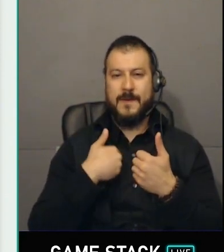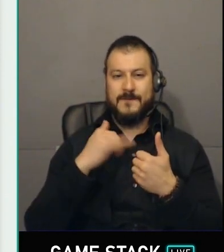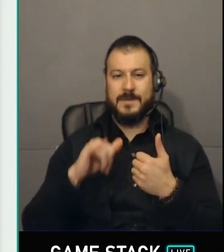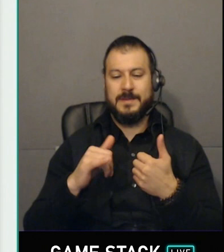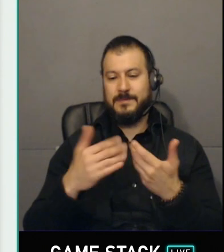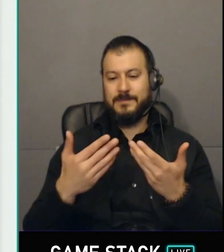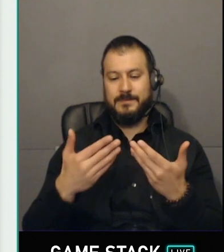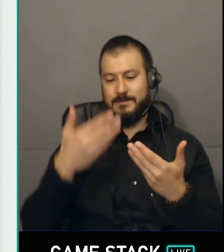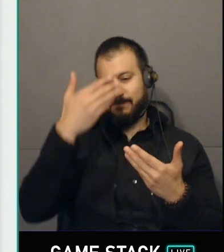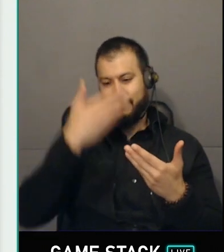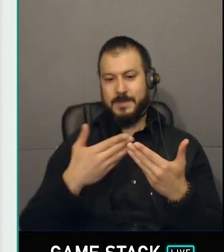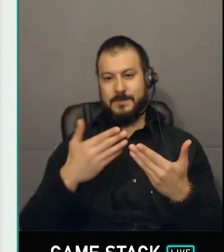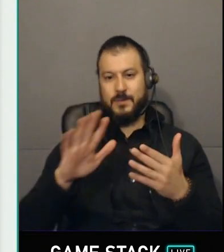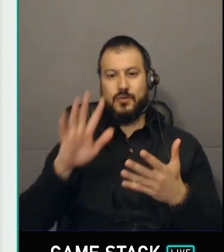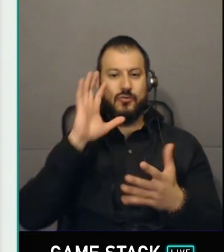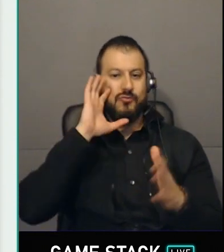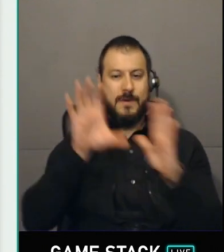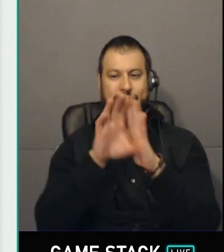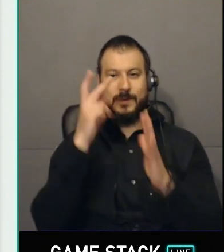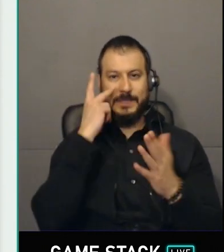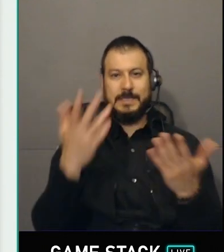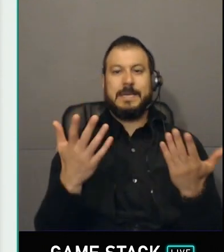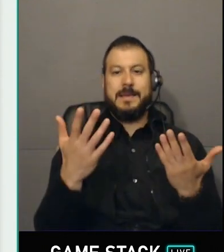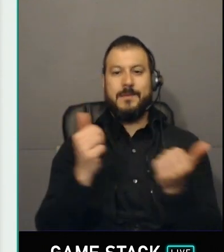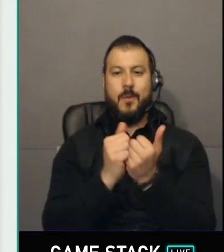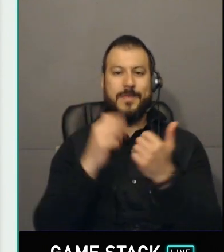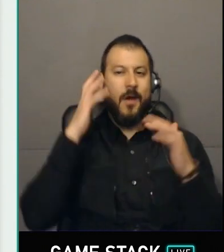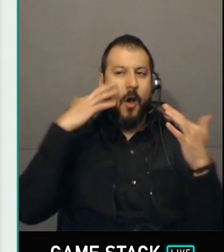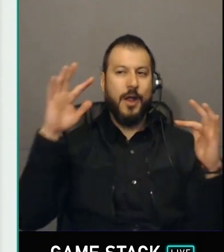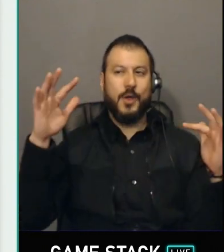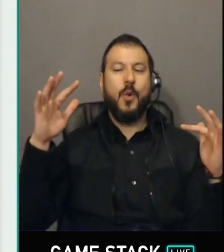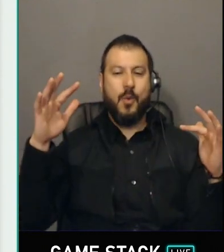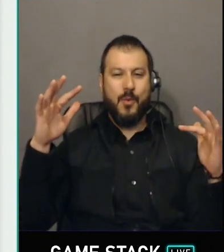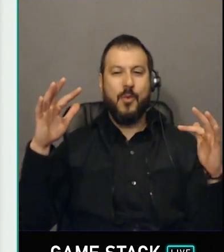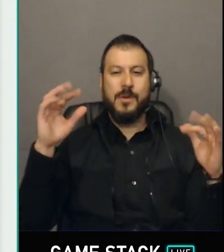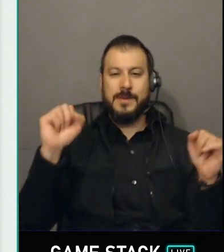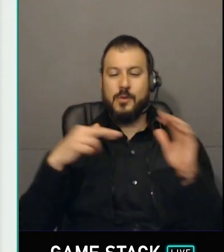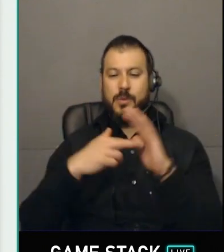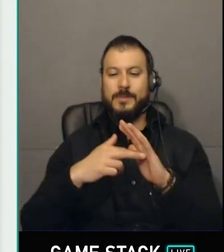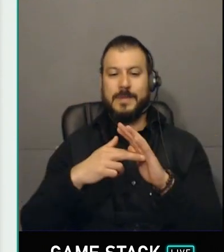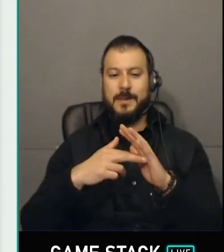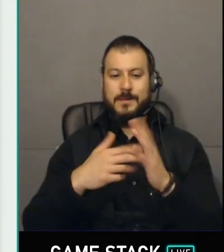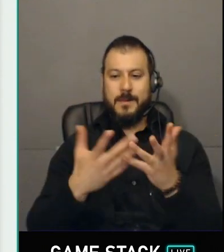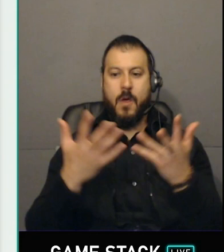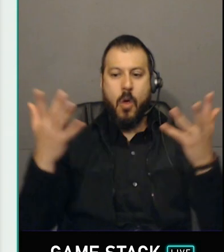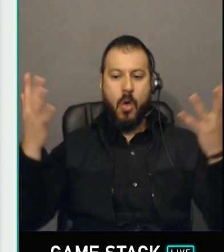graphics that you're seeing, but with audio we can represent that all around you.